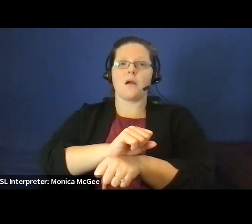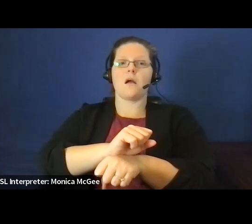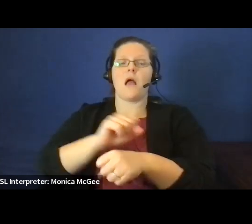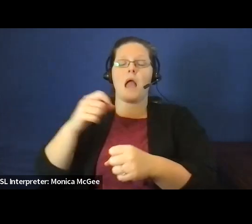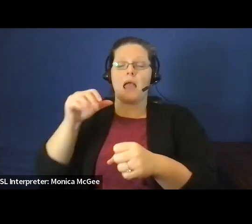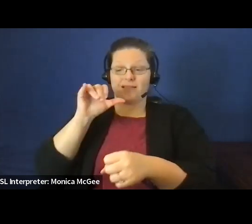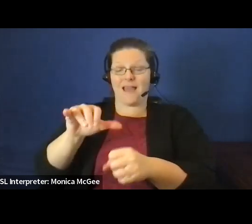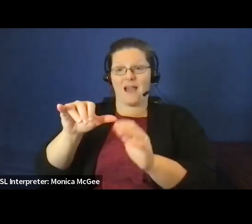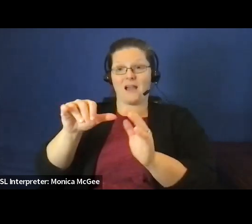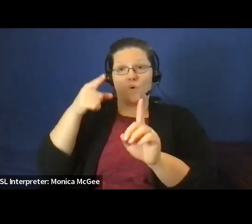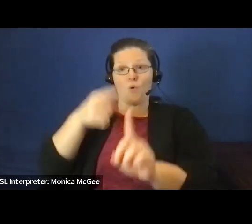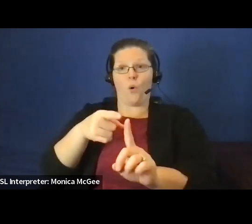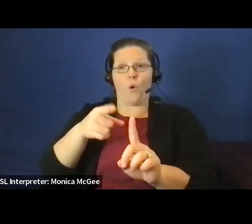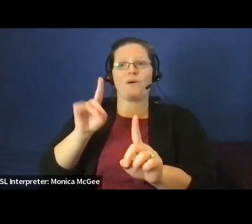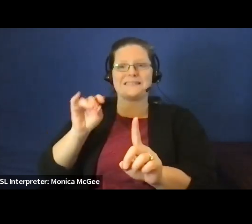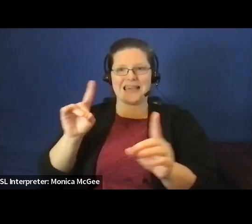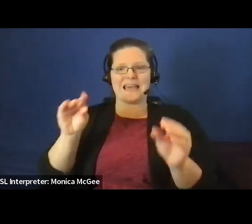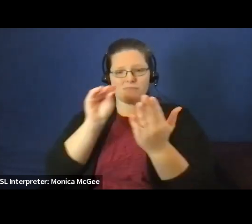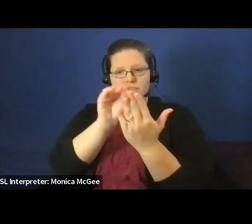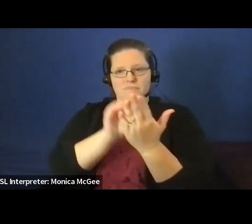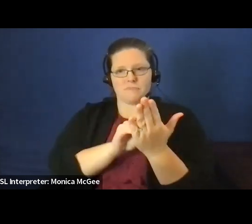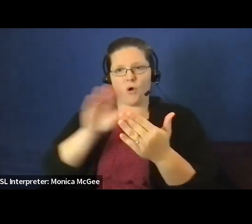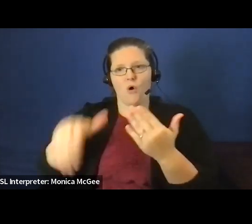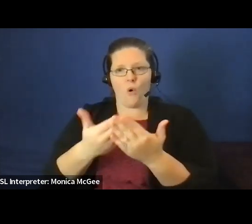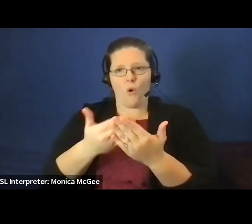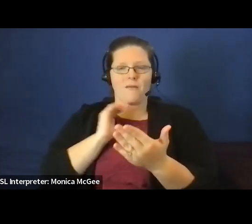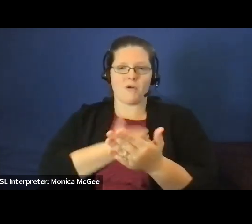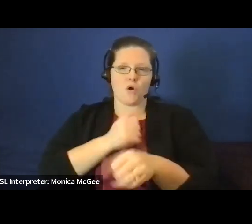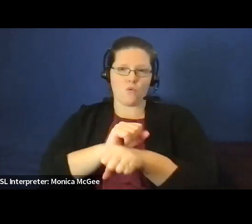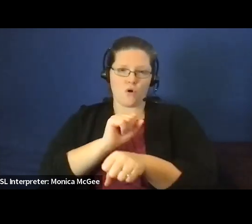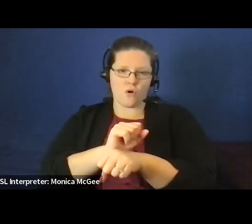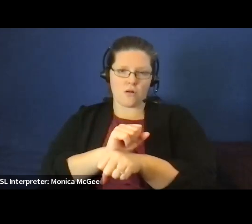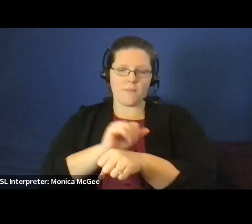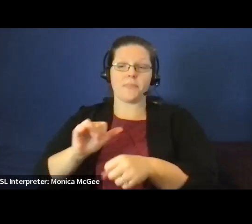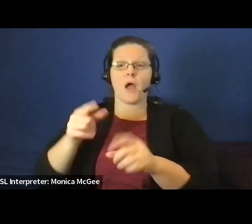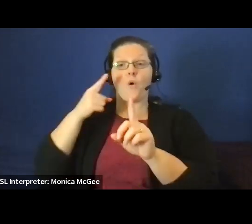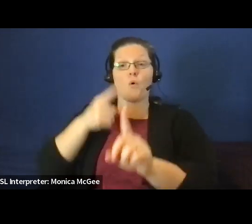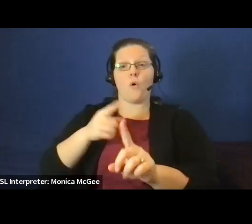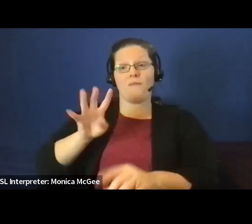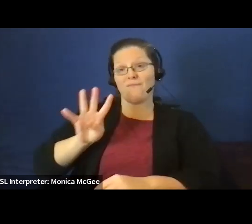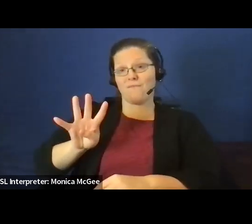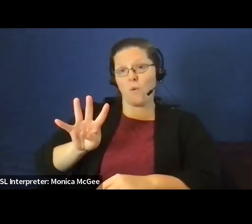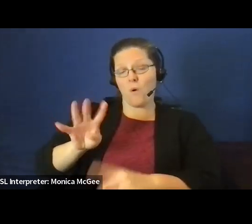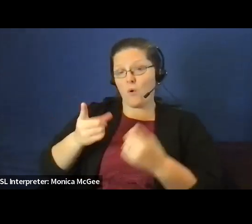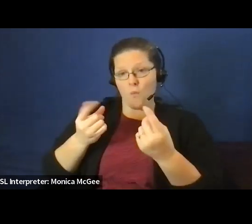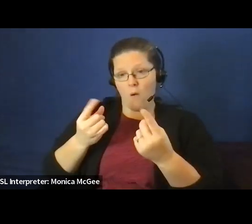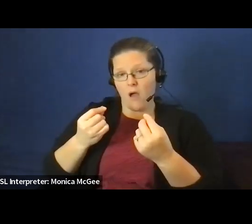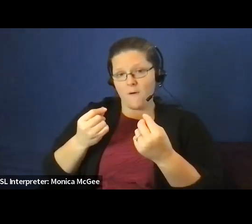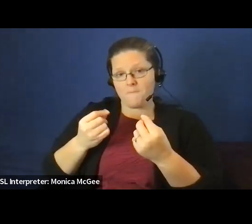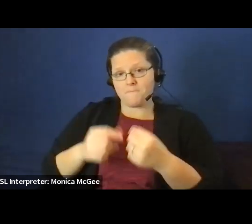for our state plan, which is, you know, very specific to the work we do, and